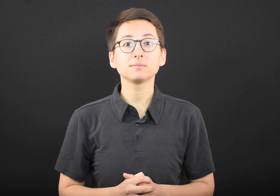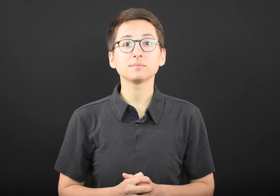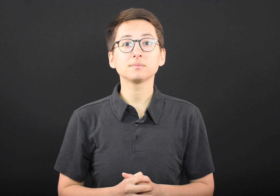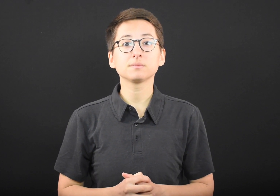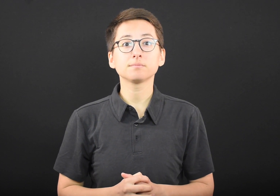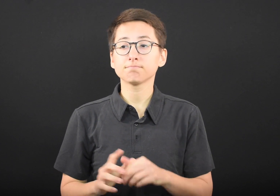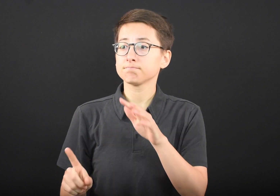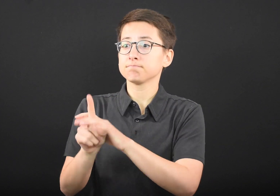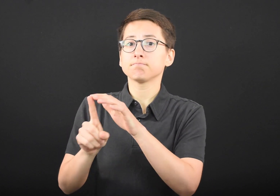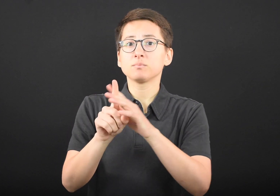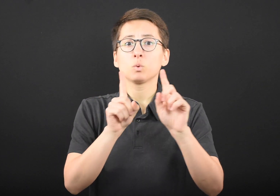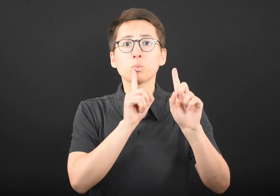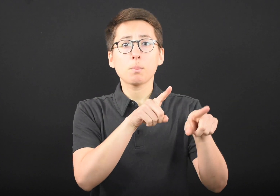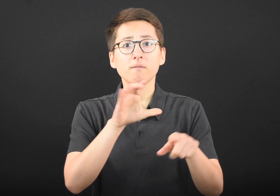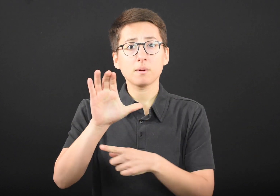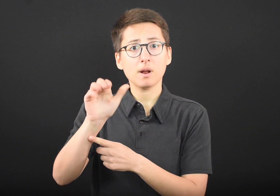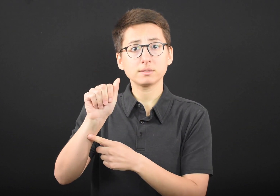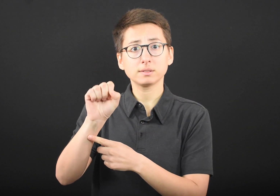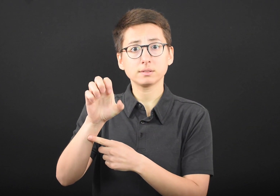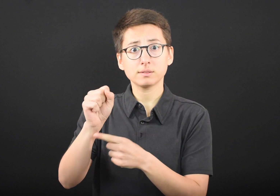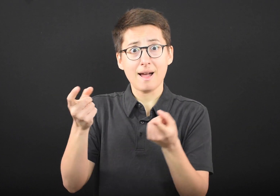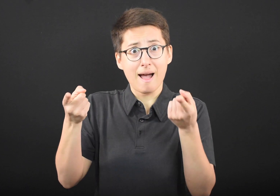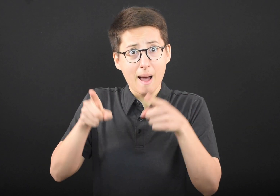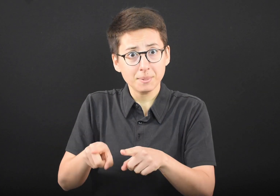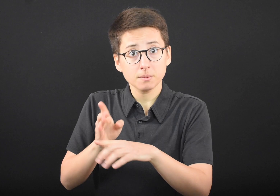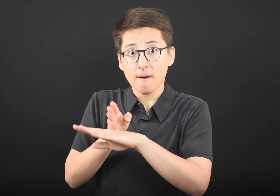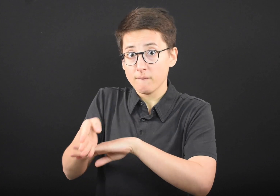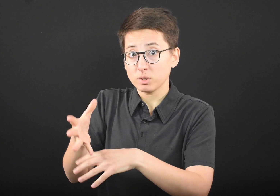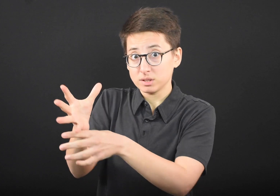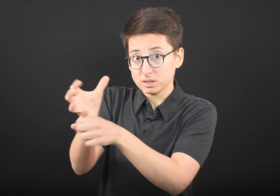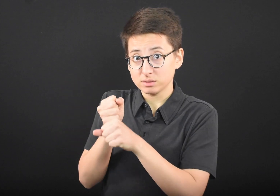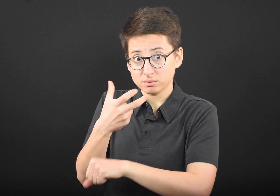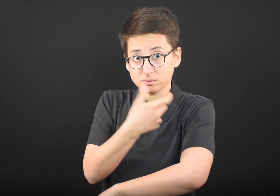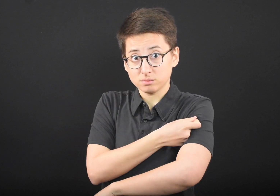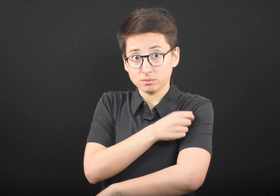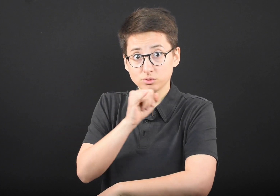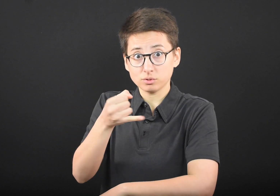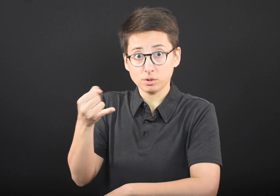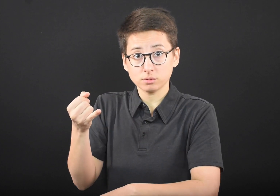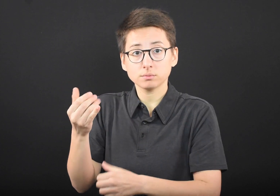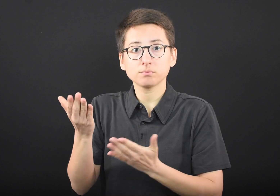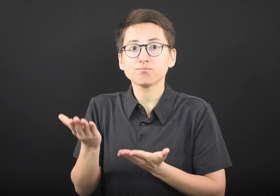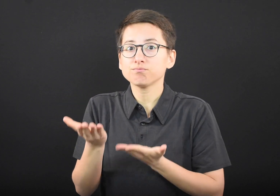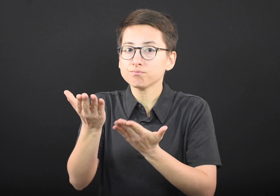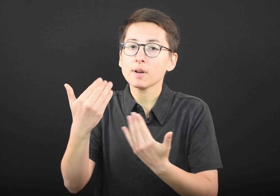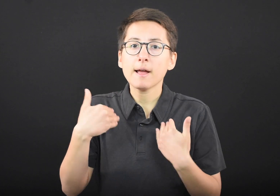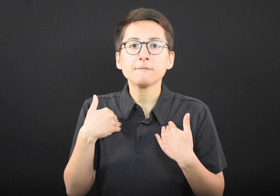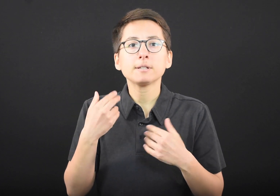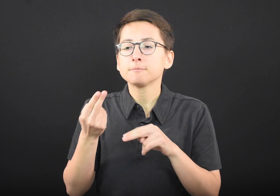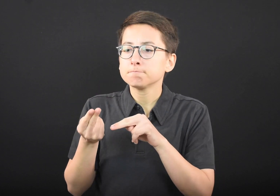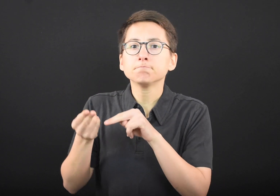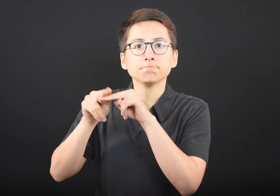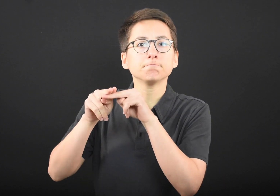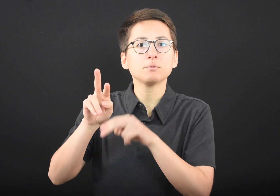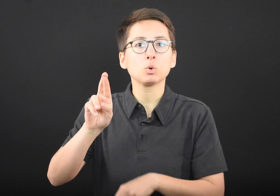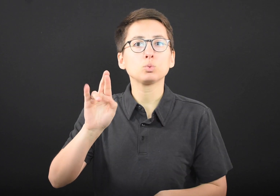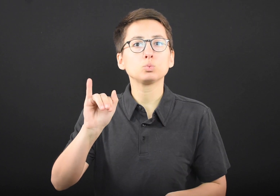Reports of adverse events following the use of Johnson & Johnson vaccine suggest an increased